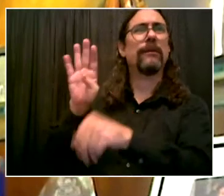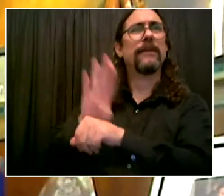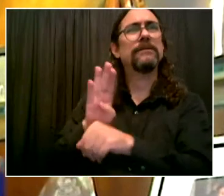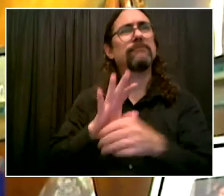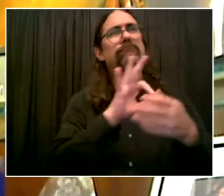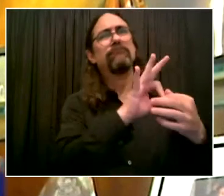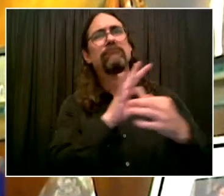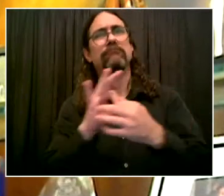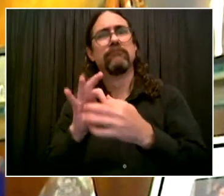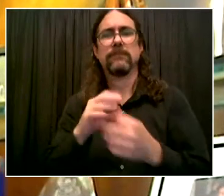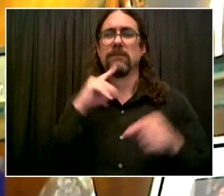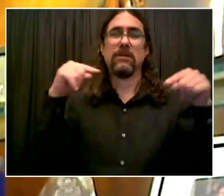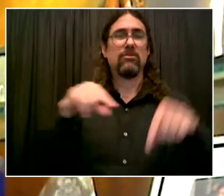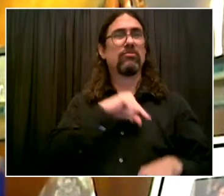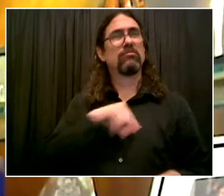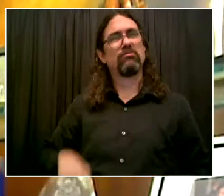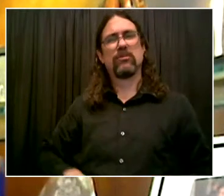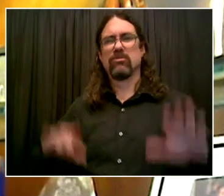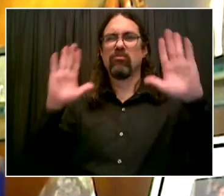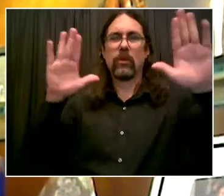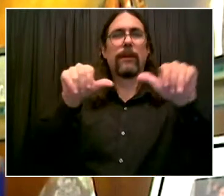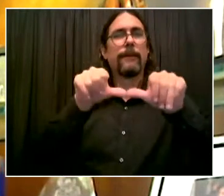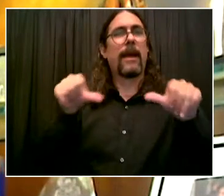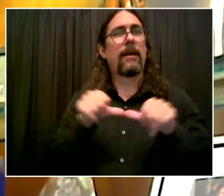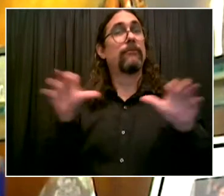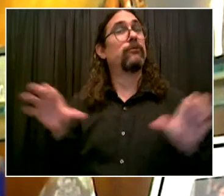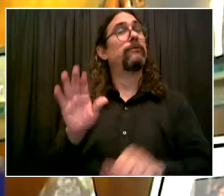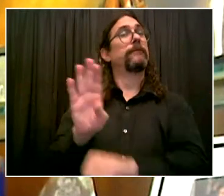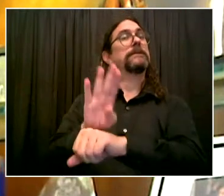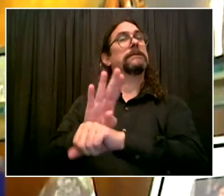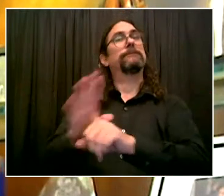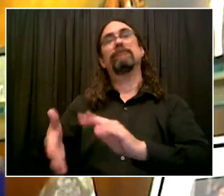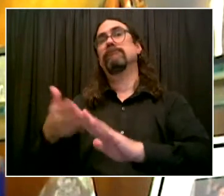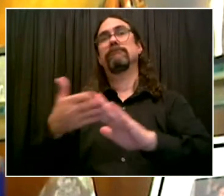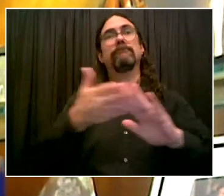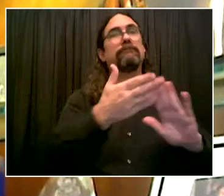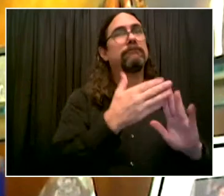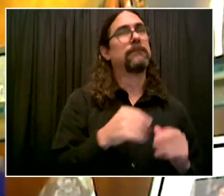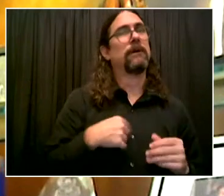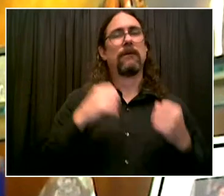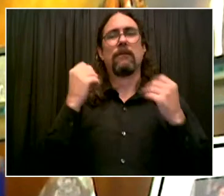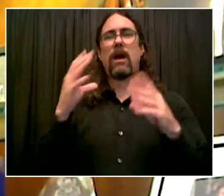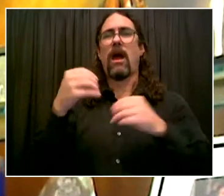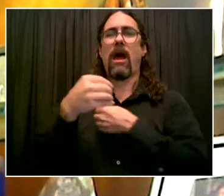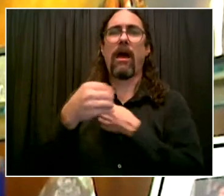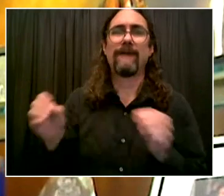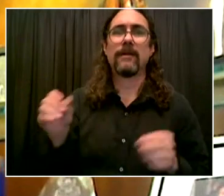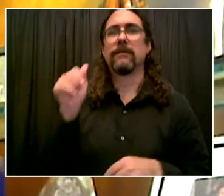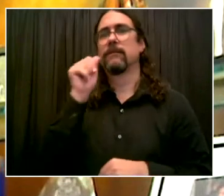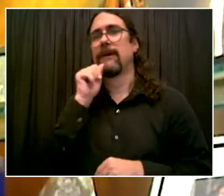. THAT IS PARTLY BECAUSE OF YOUR SUPPORT IN PARTNERSHIP WITH